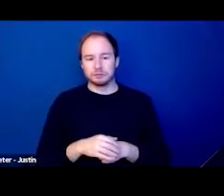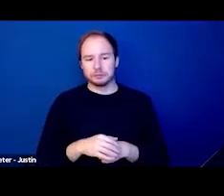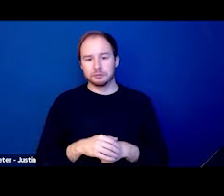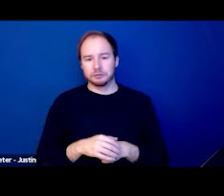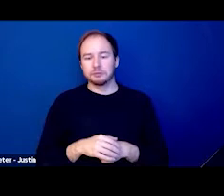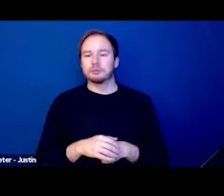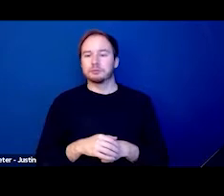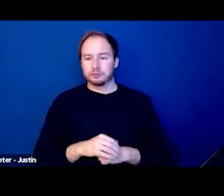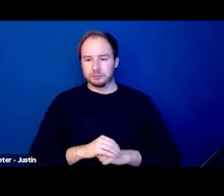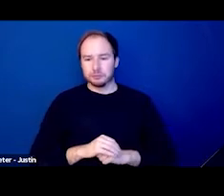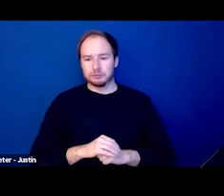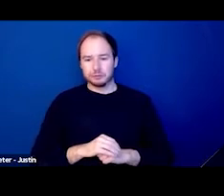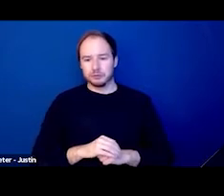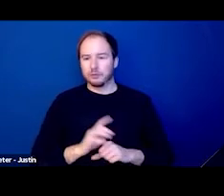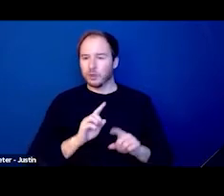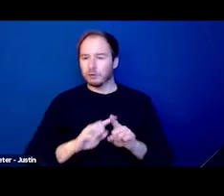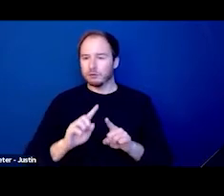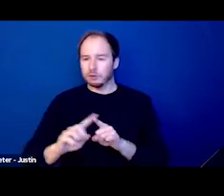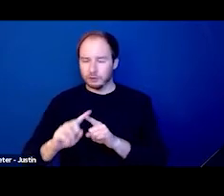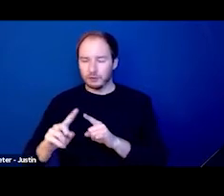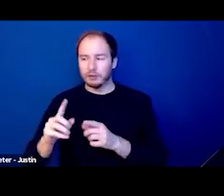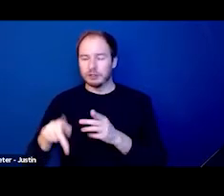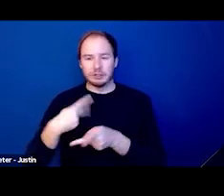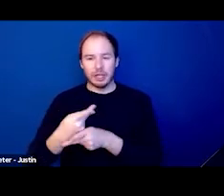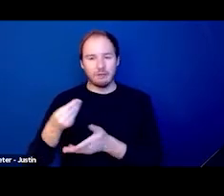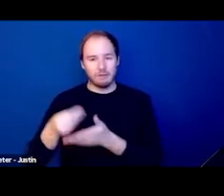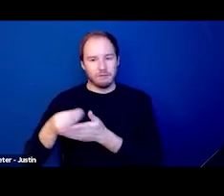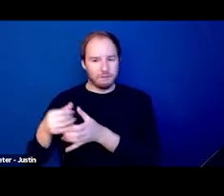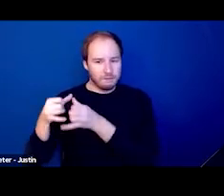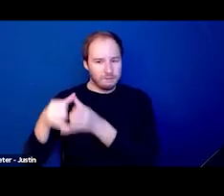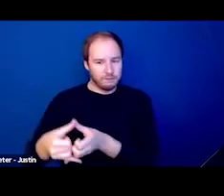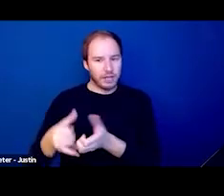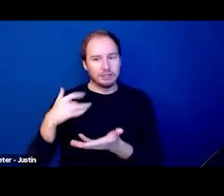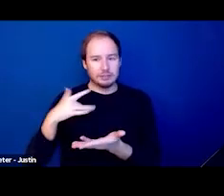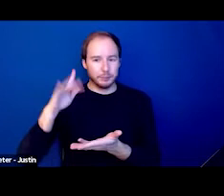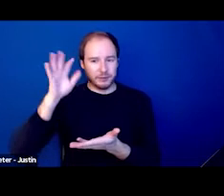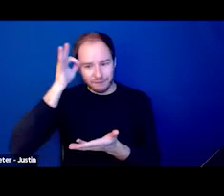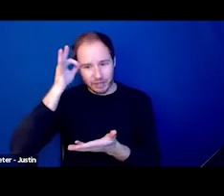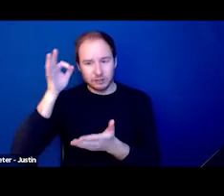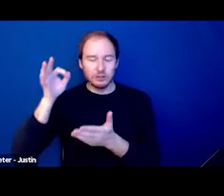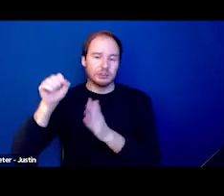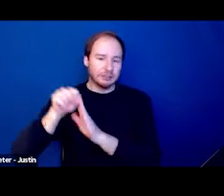So although various types of funding for homeless assistance come from the federal and state governments